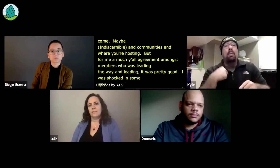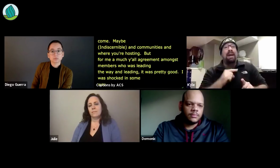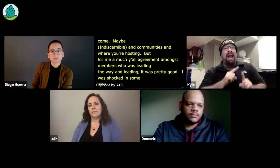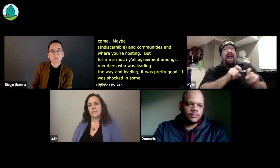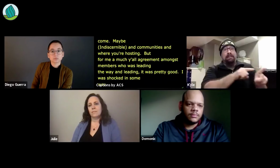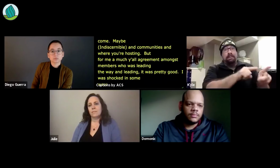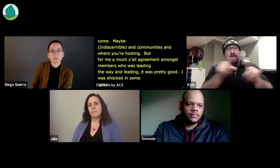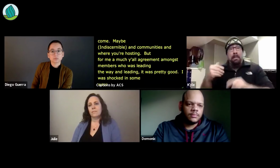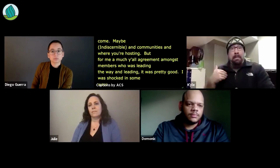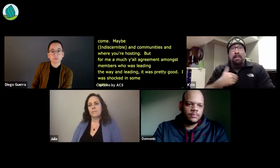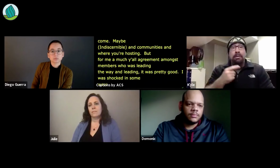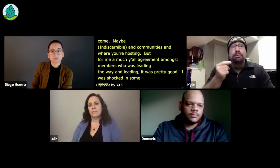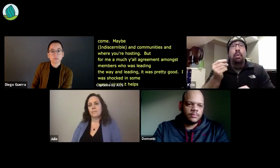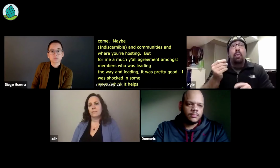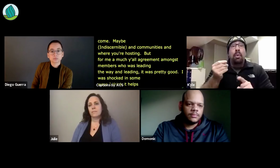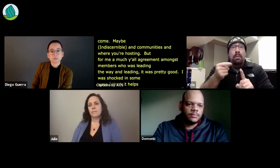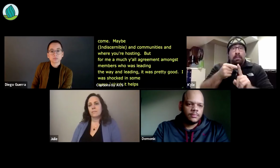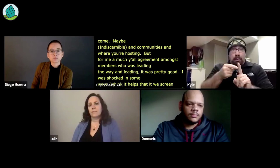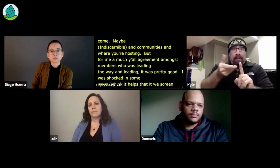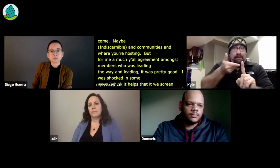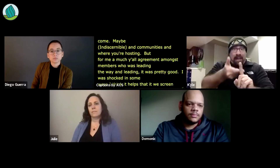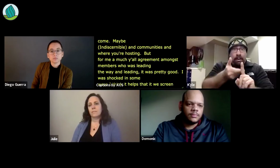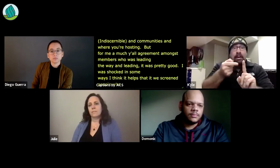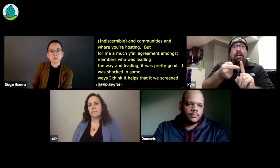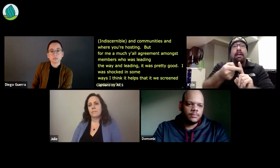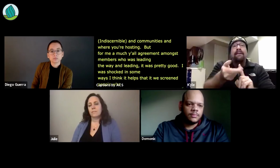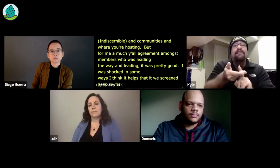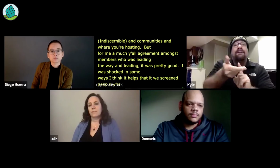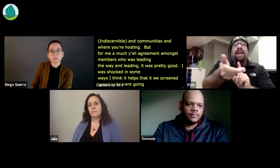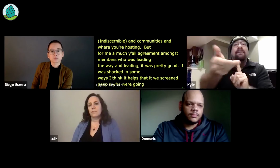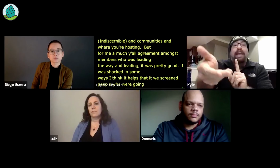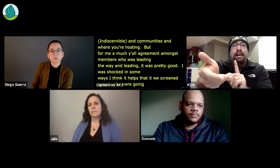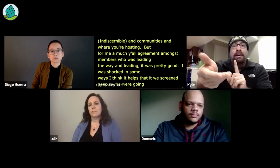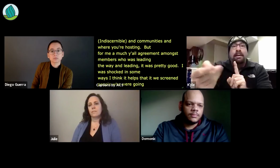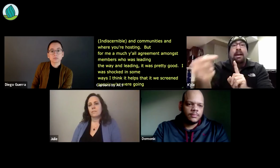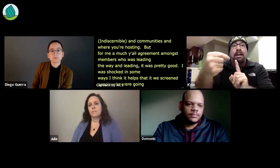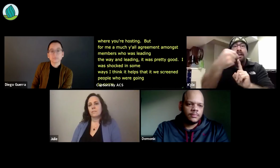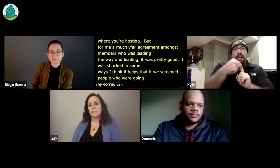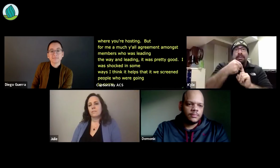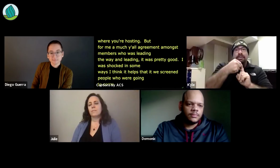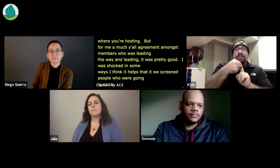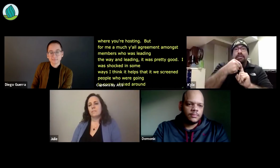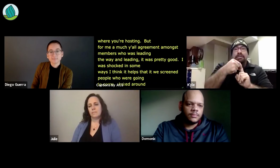We asked around to different members that were invited. We said, hey, can you invite a handful of folks